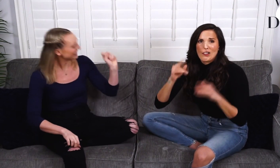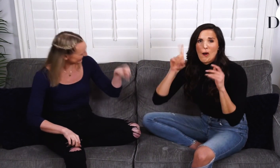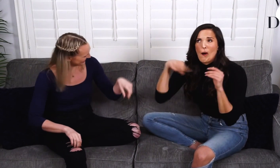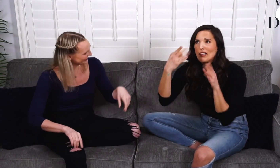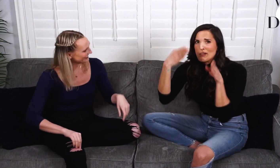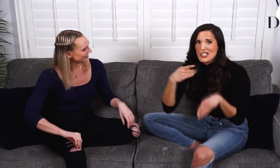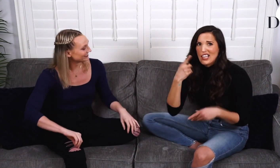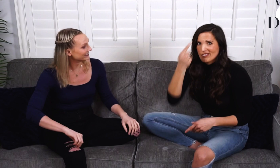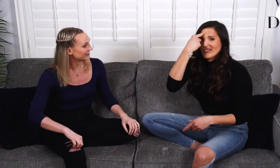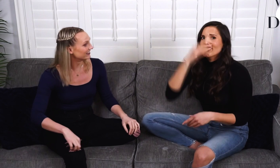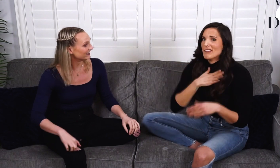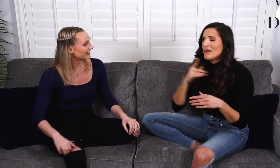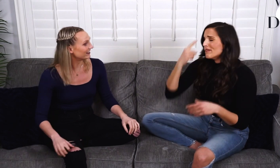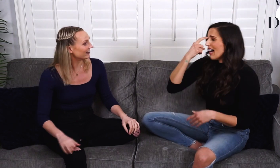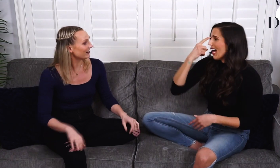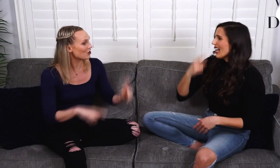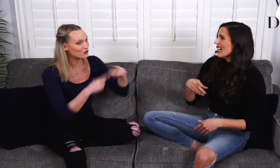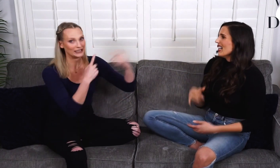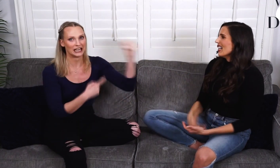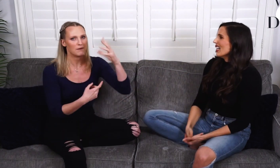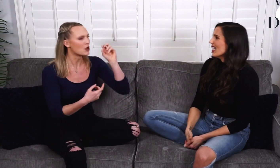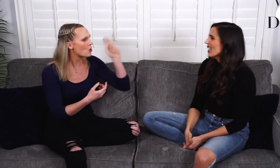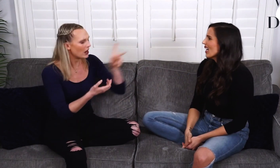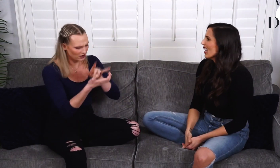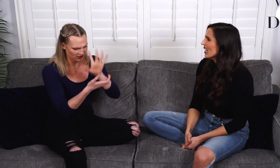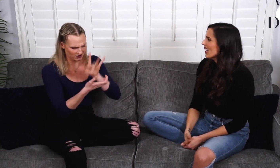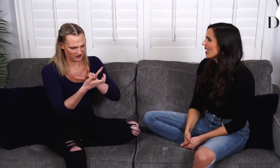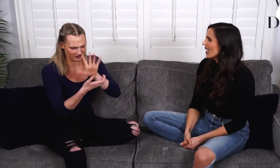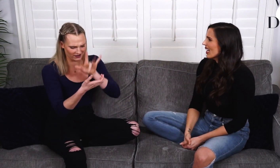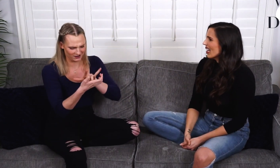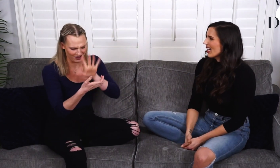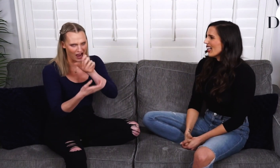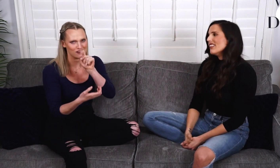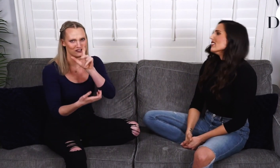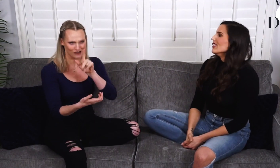That's only person I could think of in my mind. When you sent me that I was like, “Okay, now I gotta